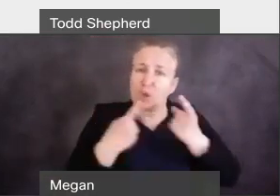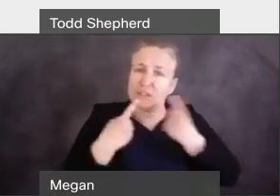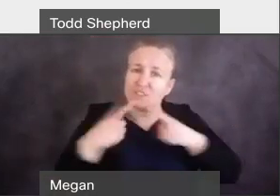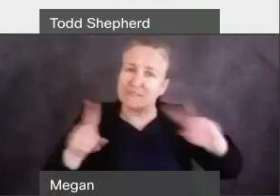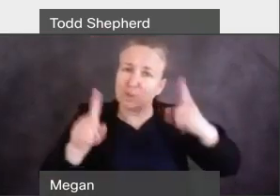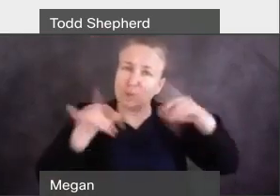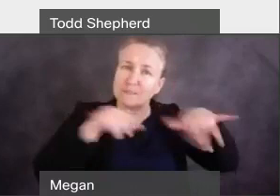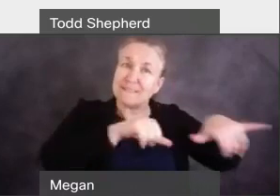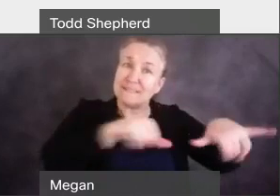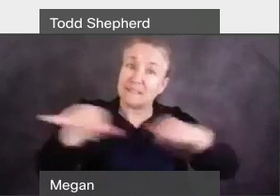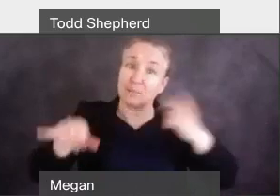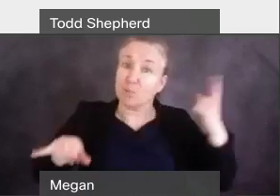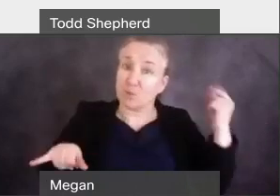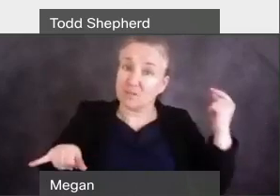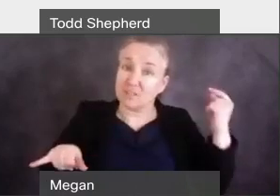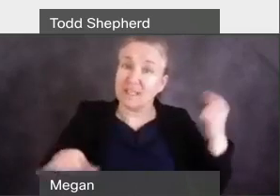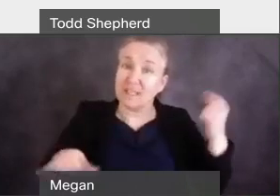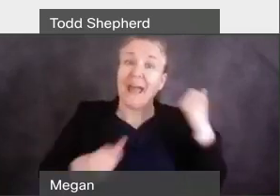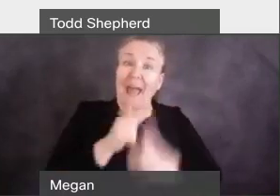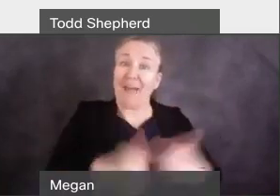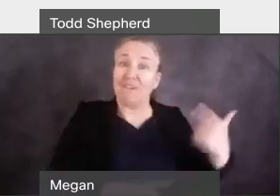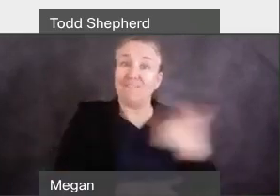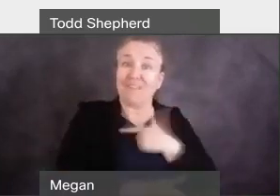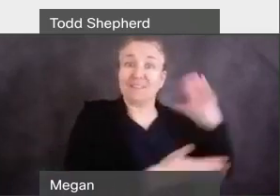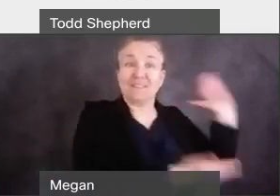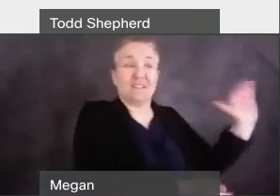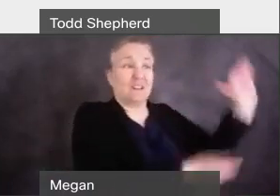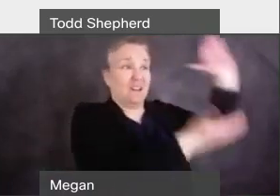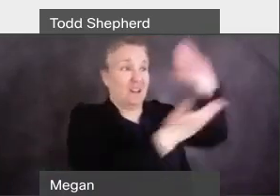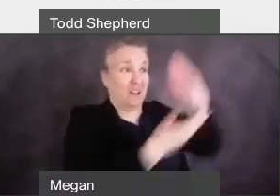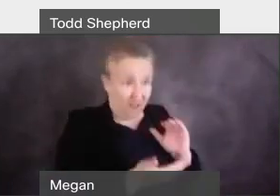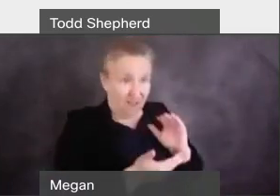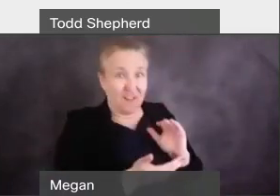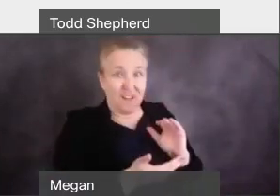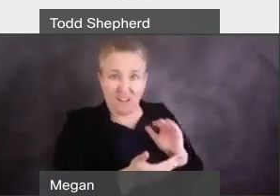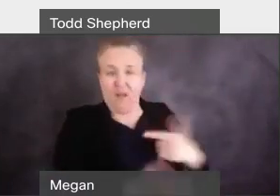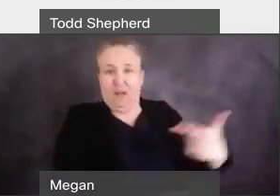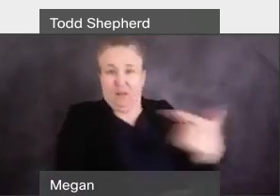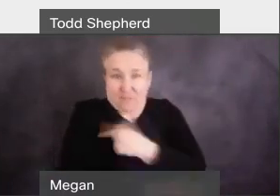is to get every vaccine that comes into the state into the appropriate arm as quickly as possible.